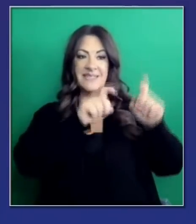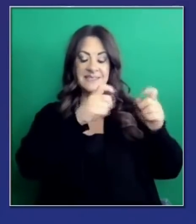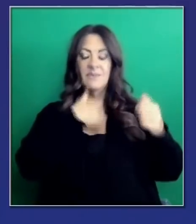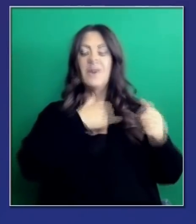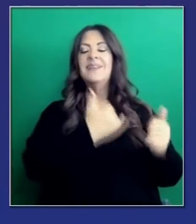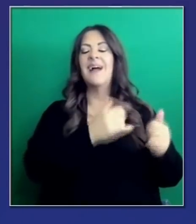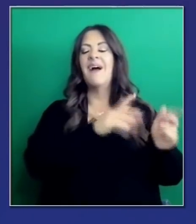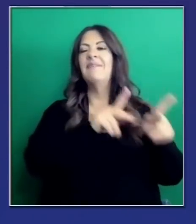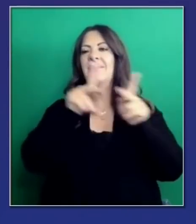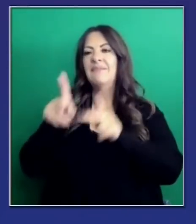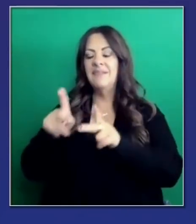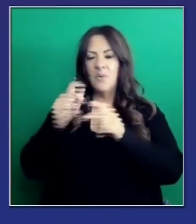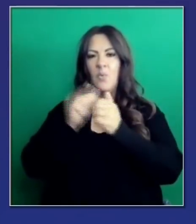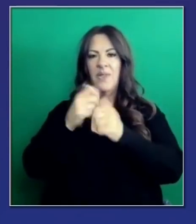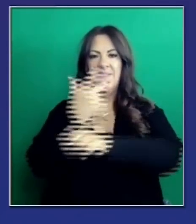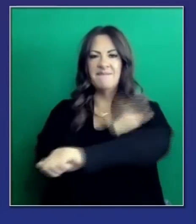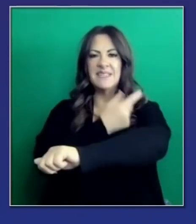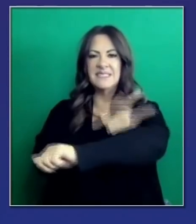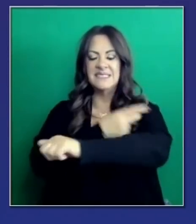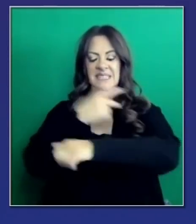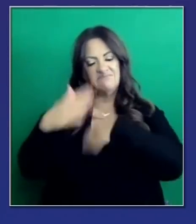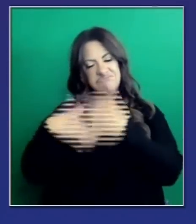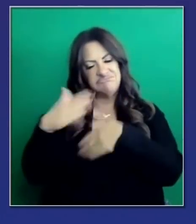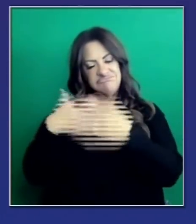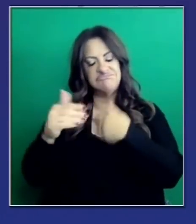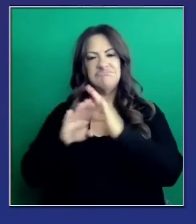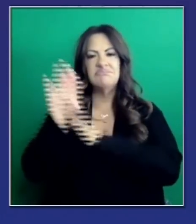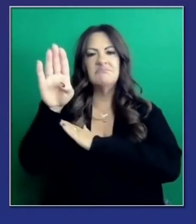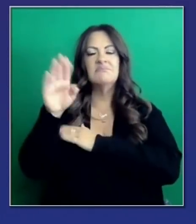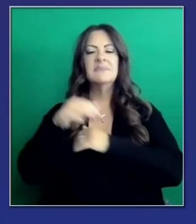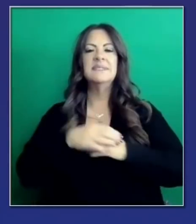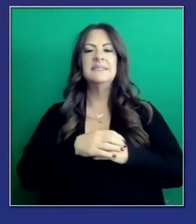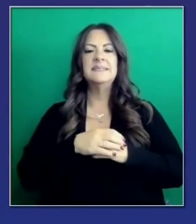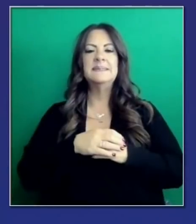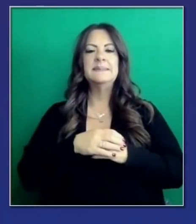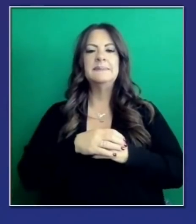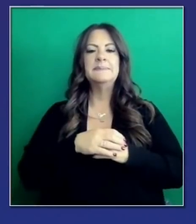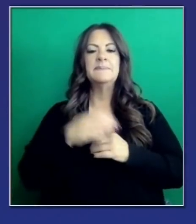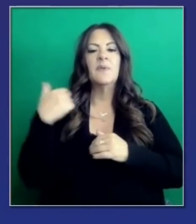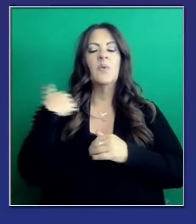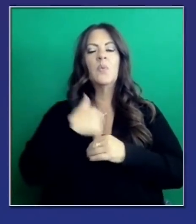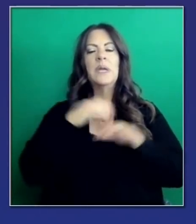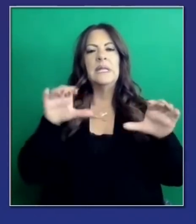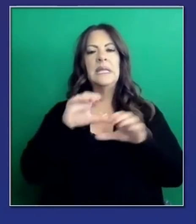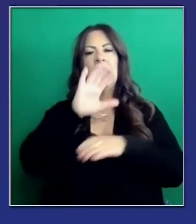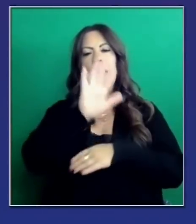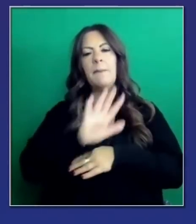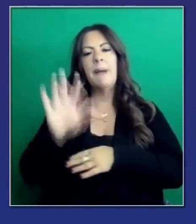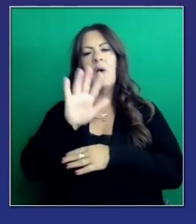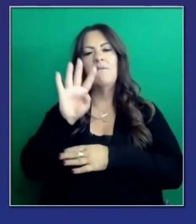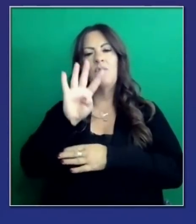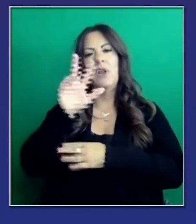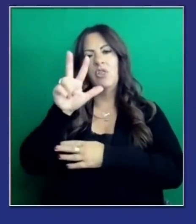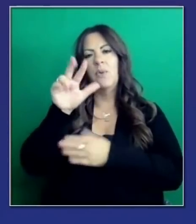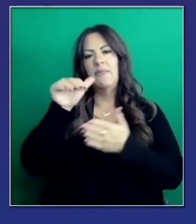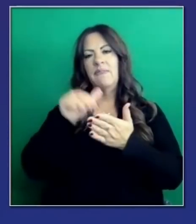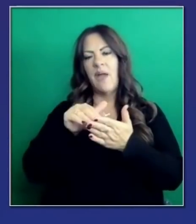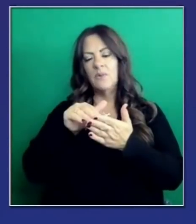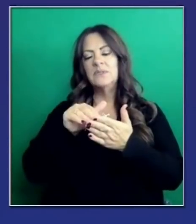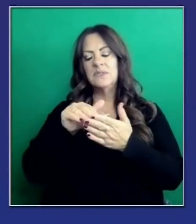RELATES TO OUR VACCINE ADMINISTRATION. WE ARE ON A GOOD PACE HERE. IT